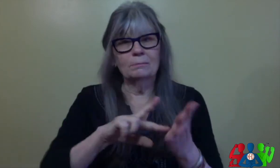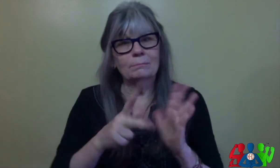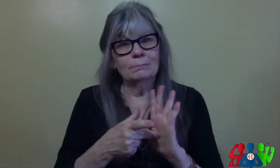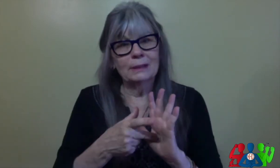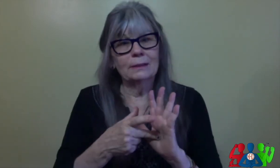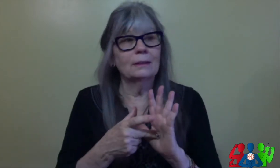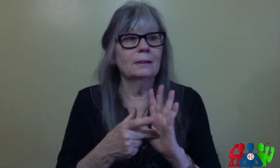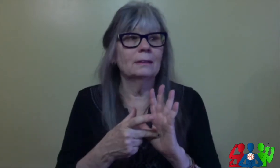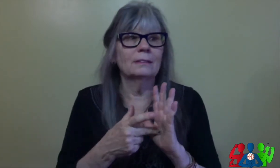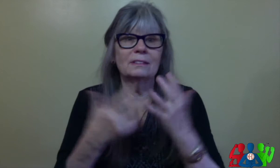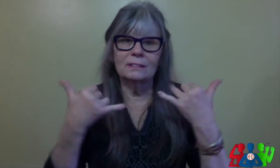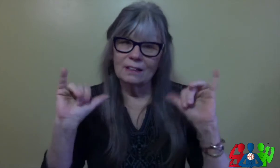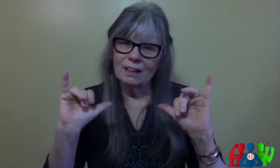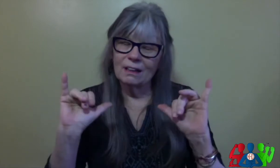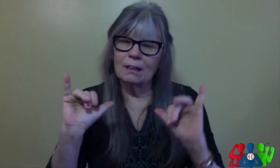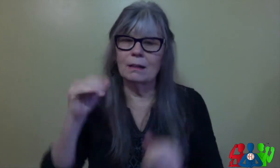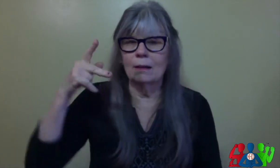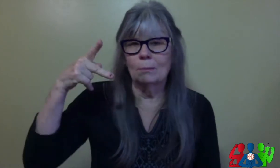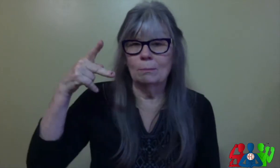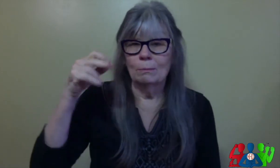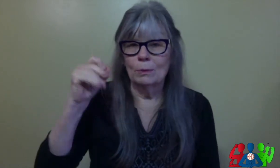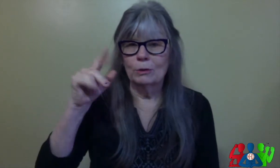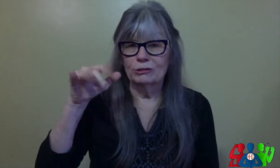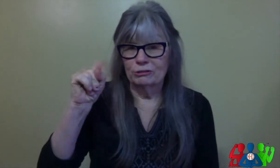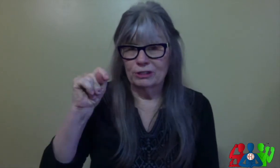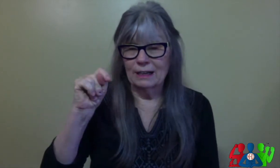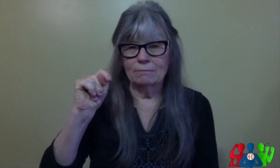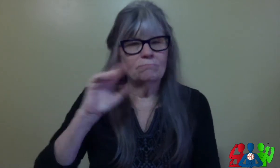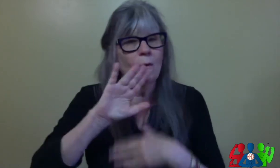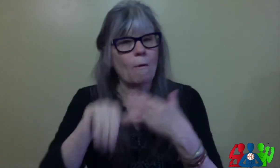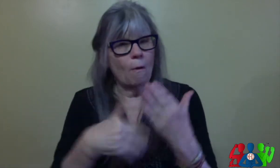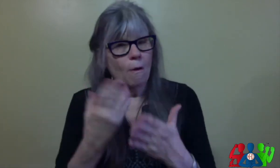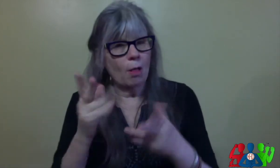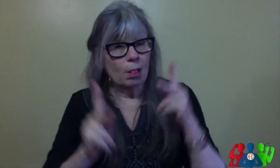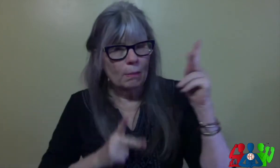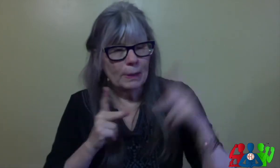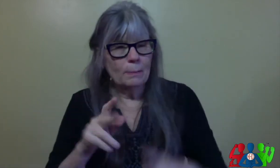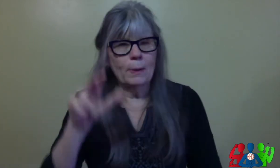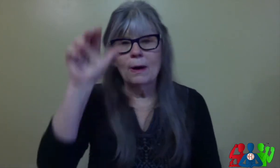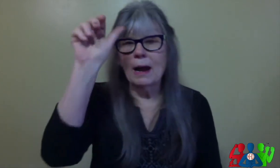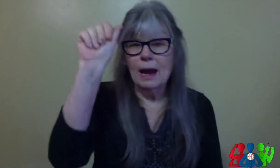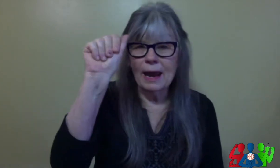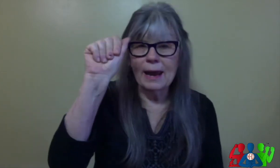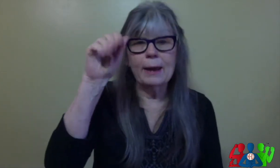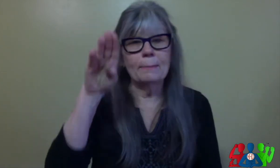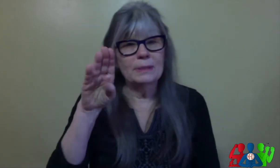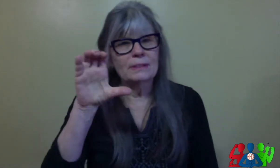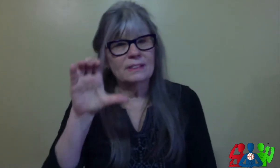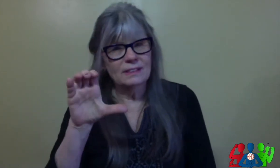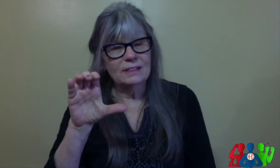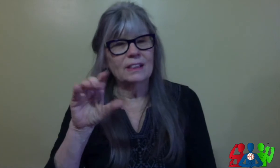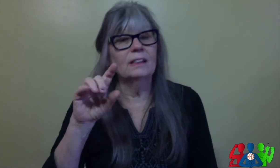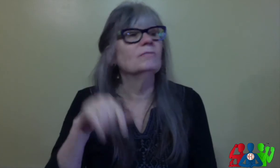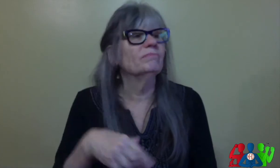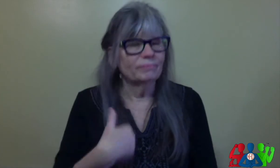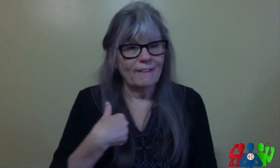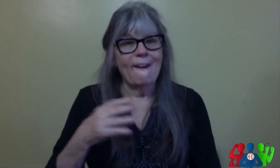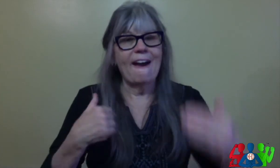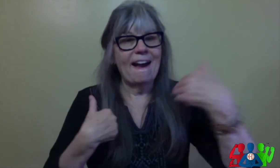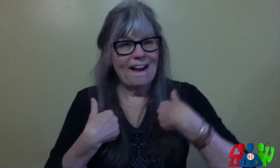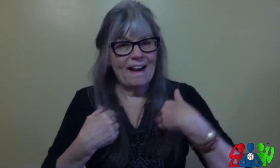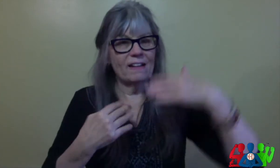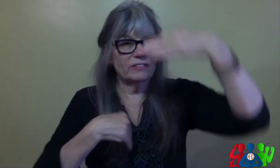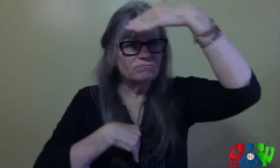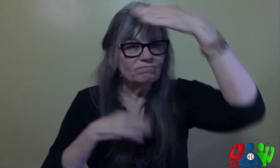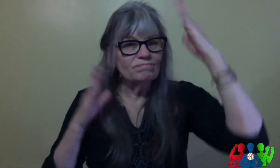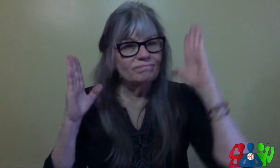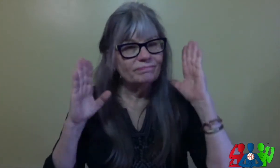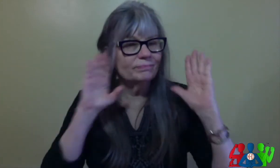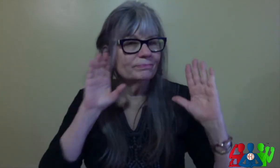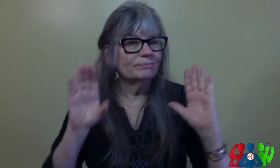book. We've still made a portrait on the X page, just as we did on all the other letter